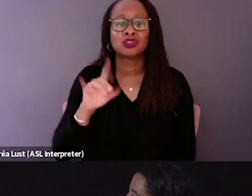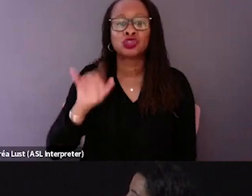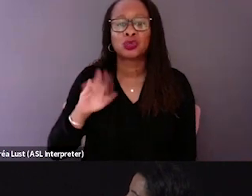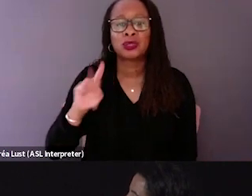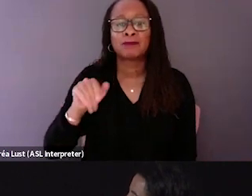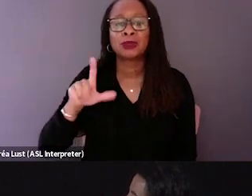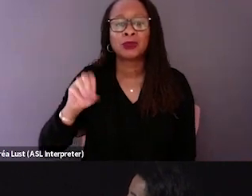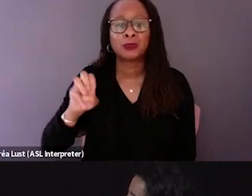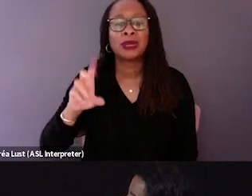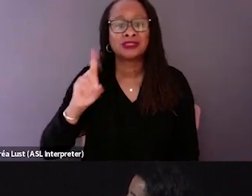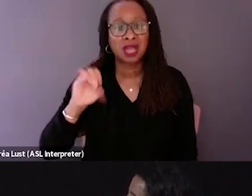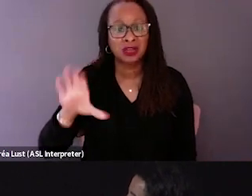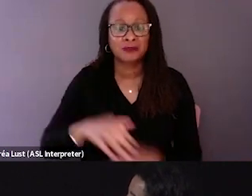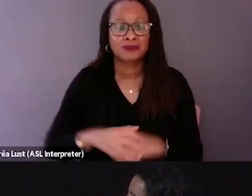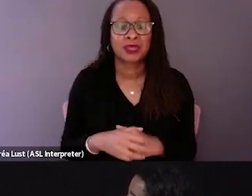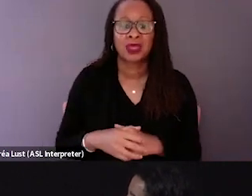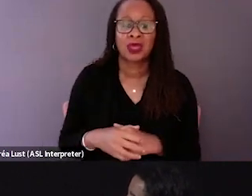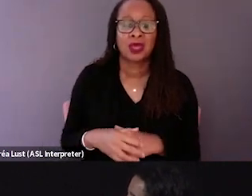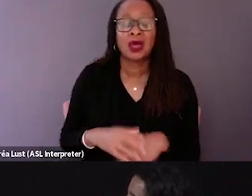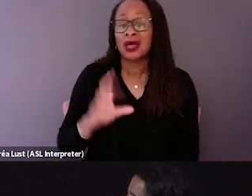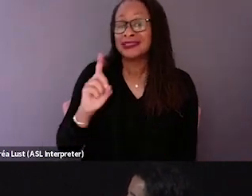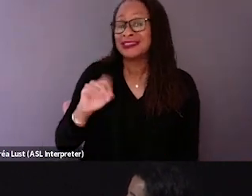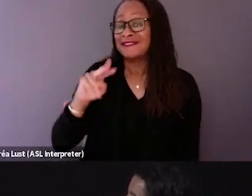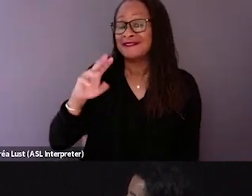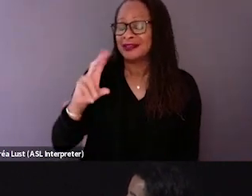I hadn't thought a lot about the book since I had, you know, read them as a kid.